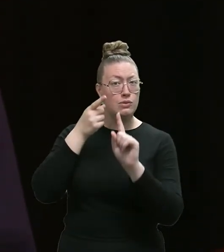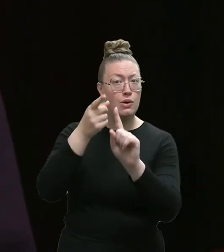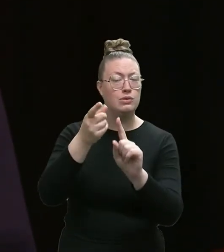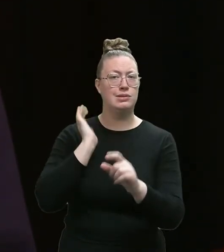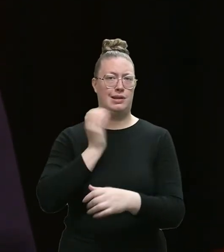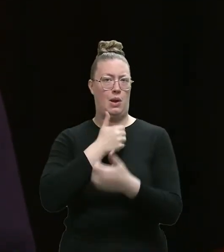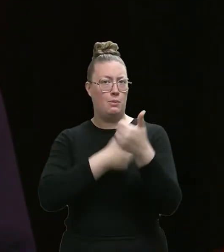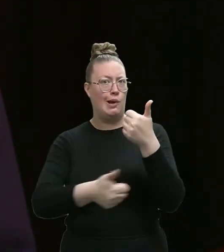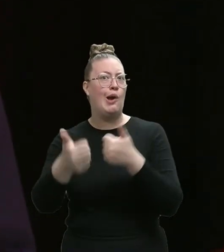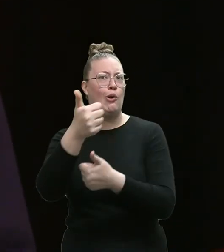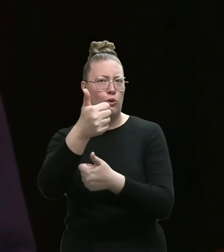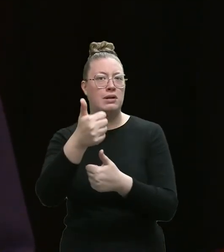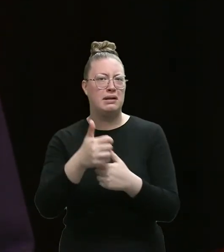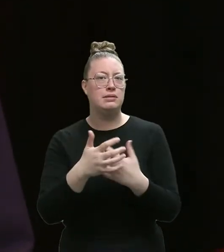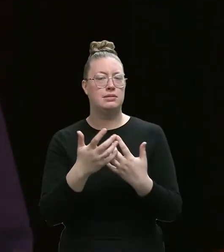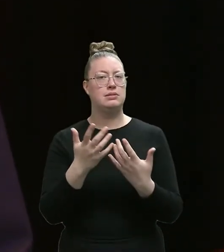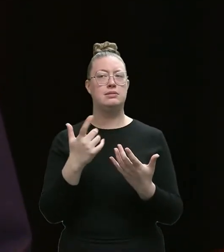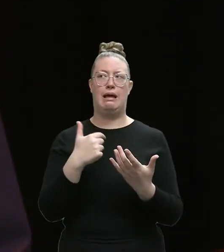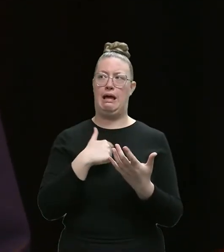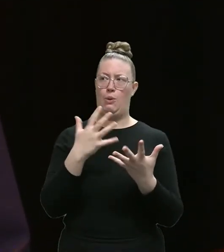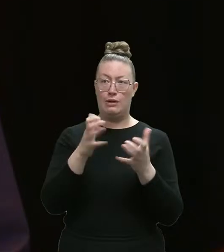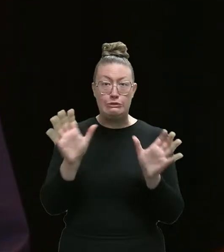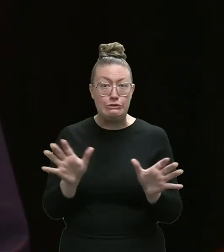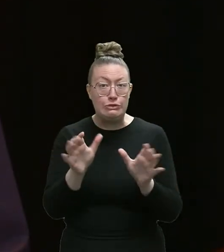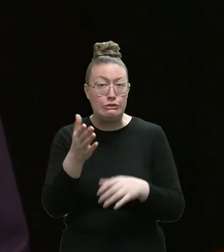[Debbie] It's an honor for me to be here today.